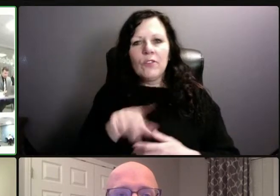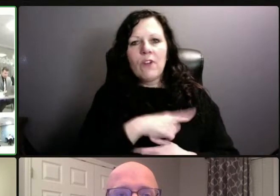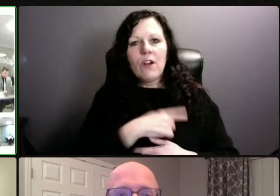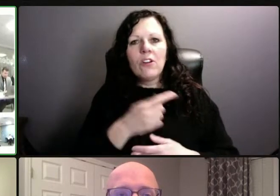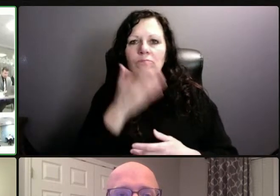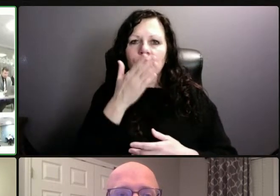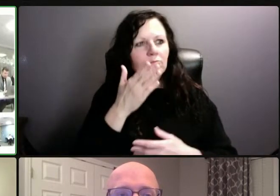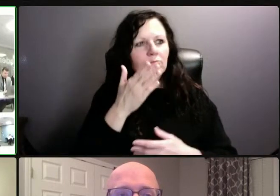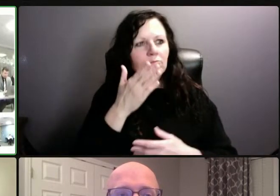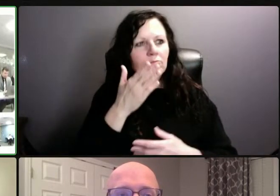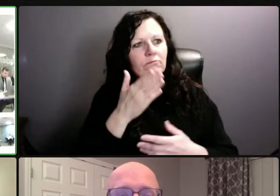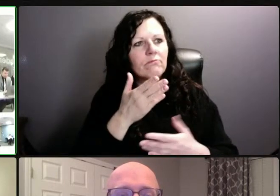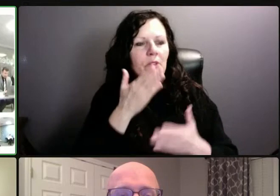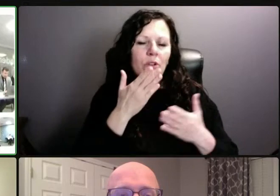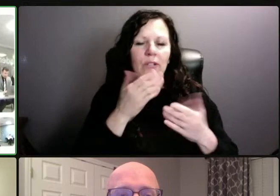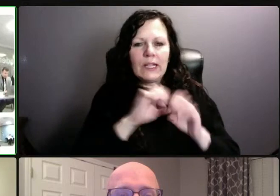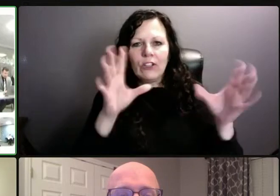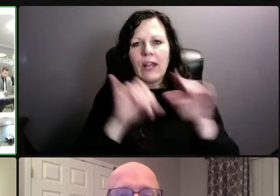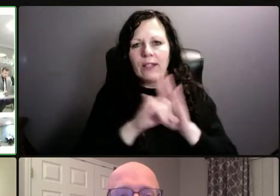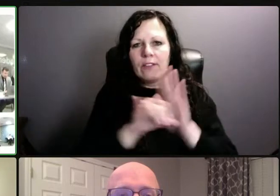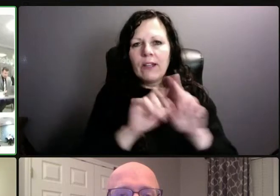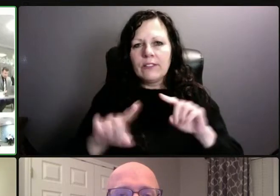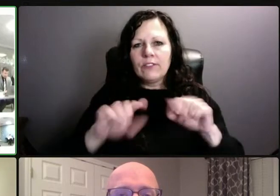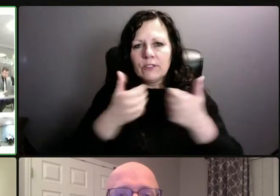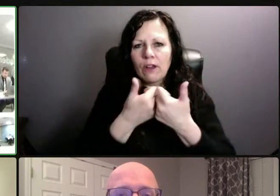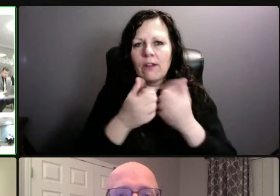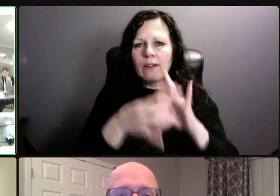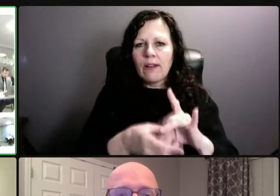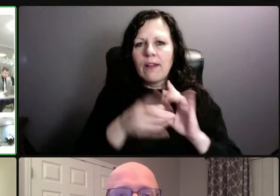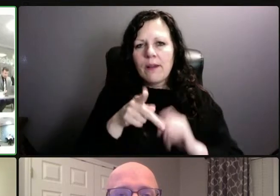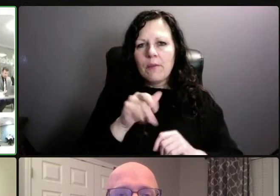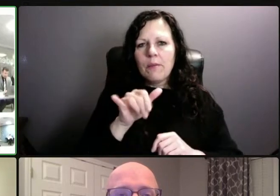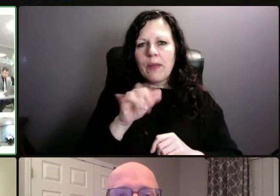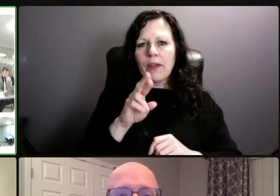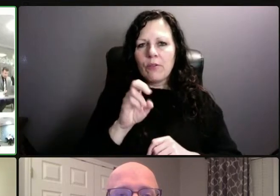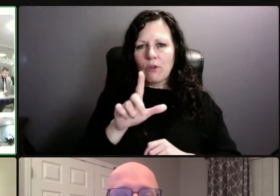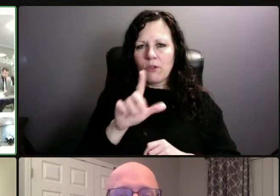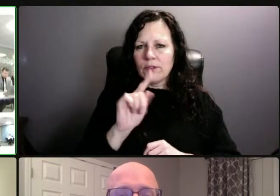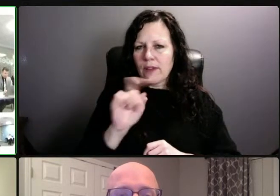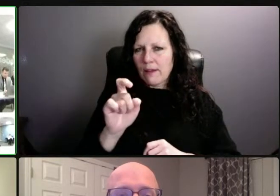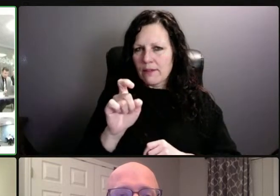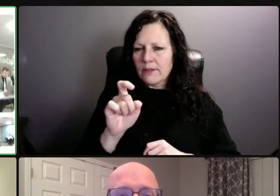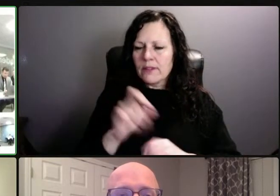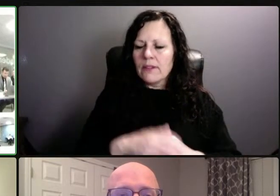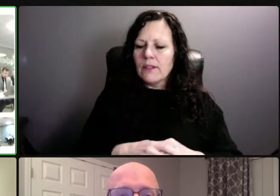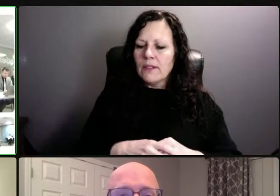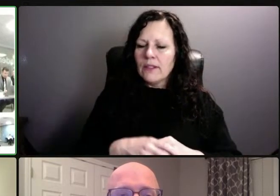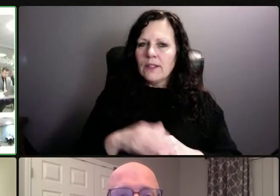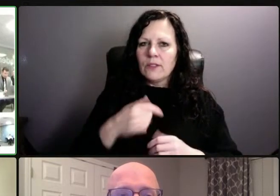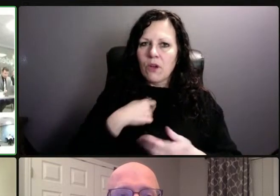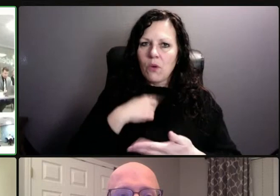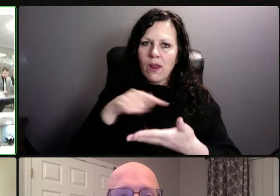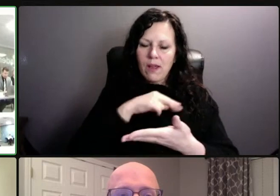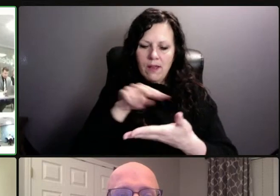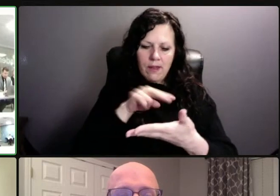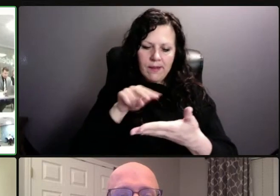REVENUE OPTIONS. I'VE ALREADY I I THINK EVERYONE